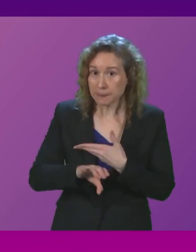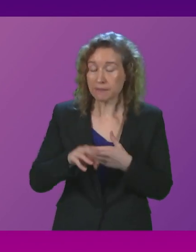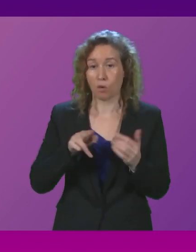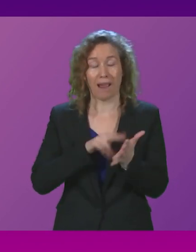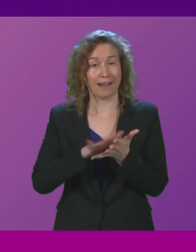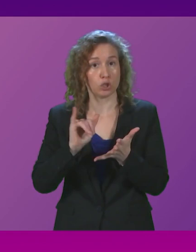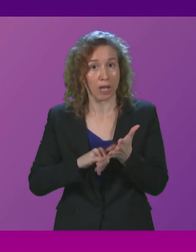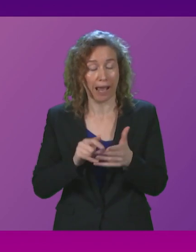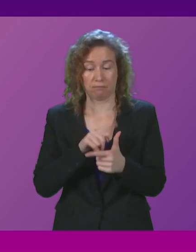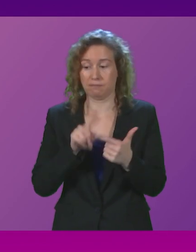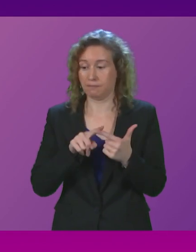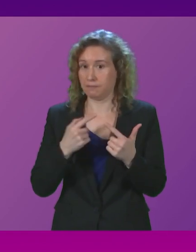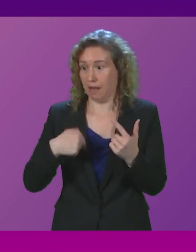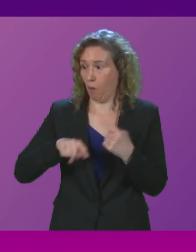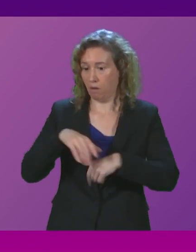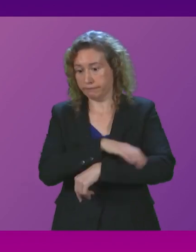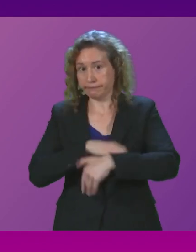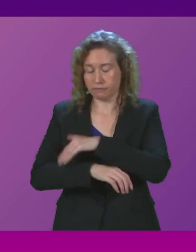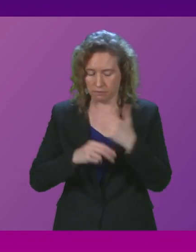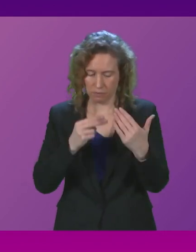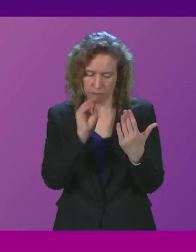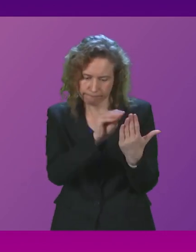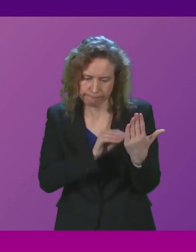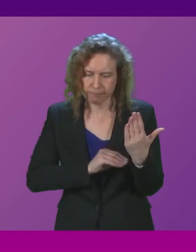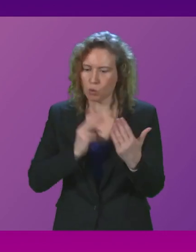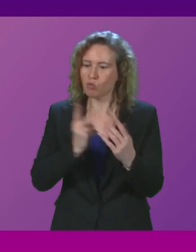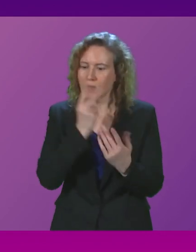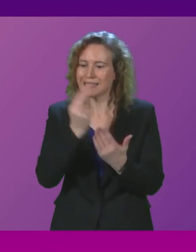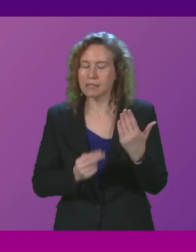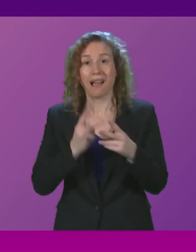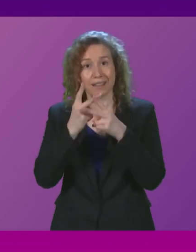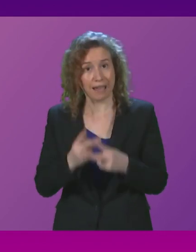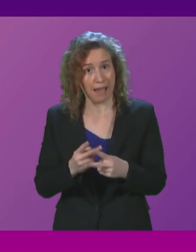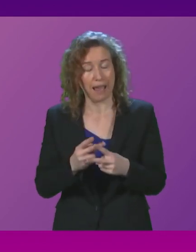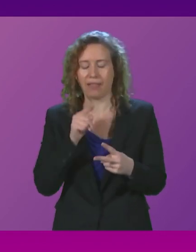health service and the steps that we are taking to redesign care are what need to continue.